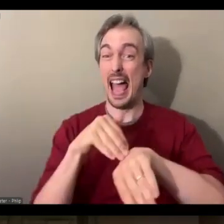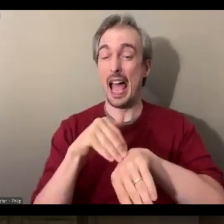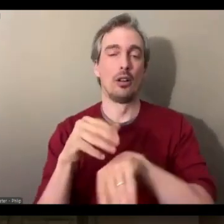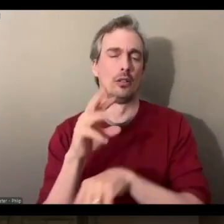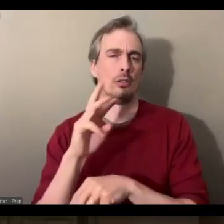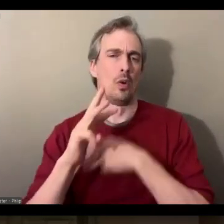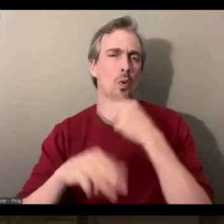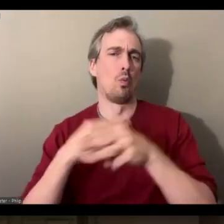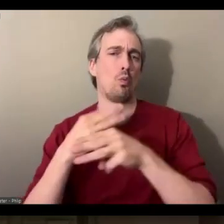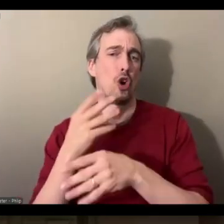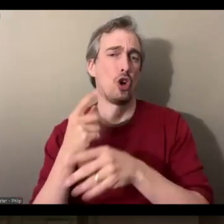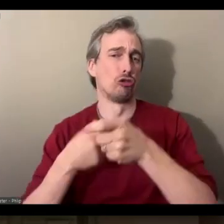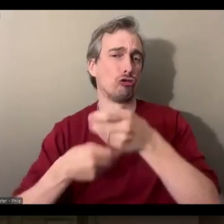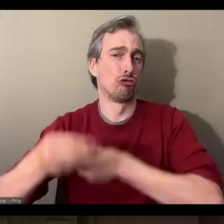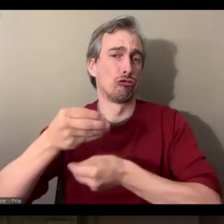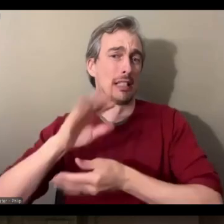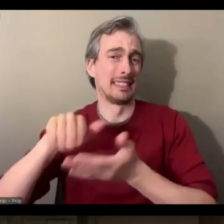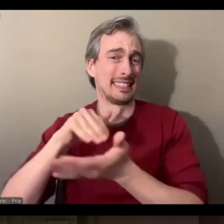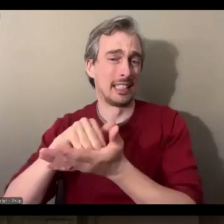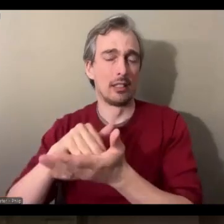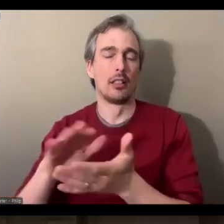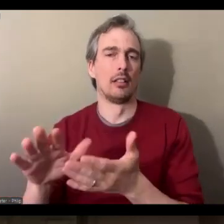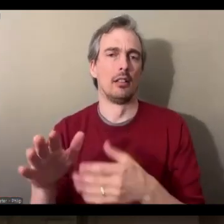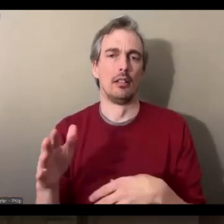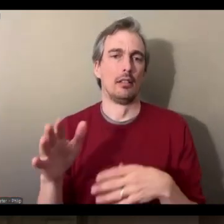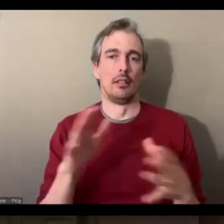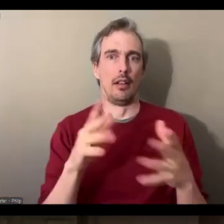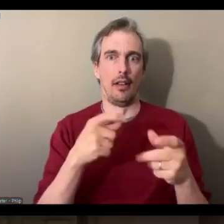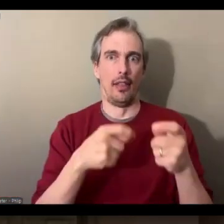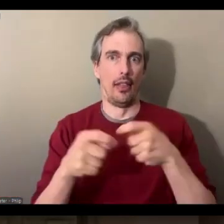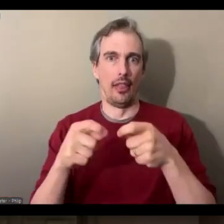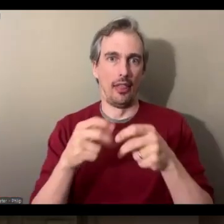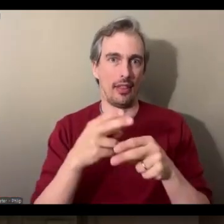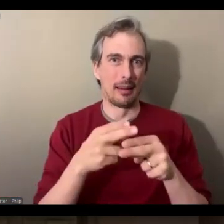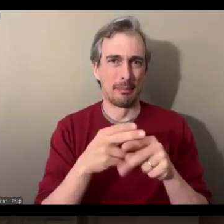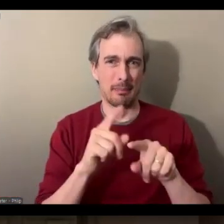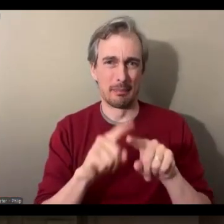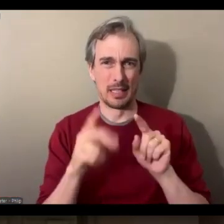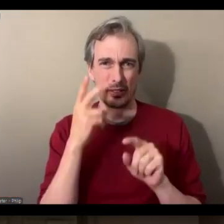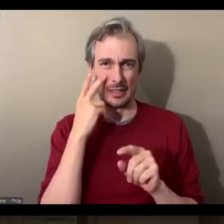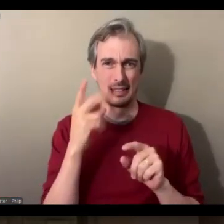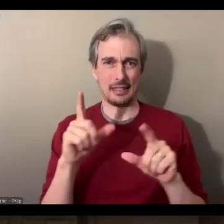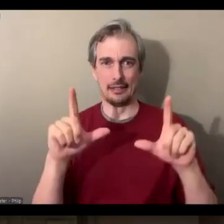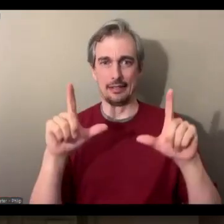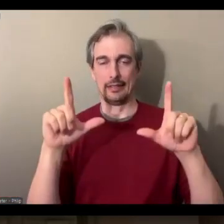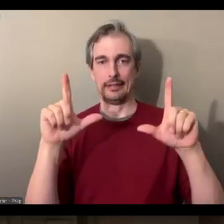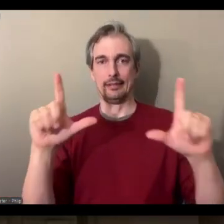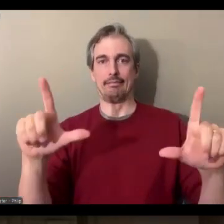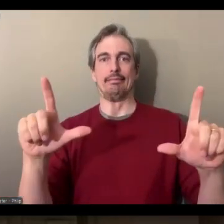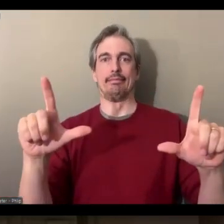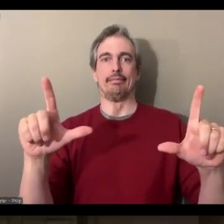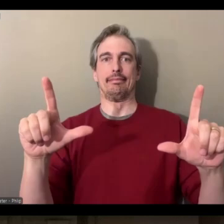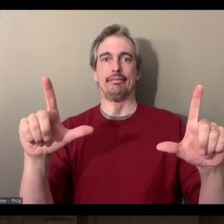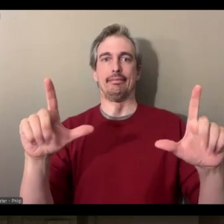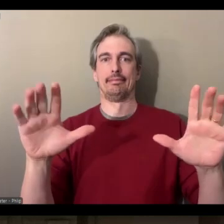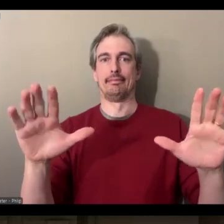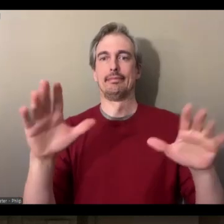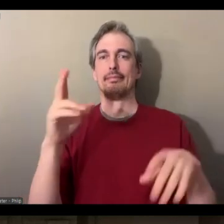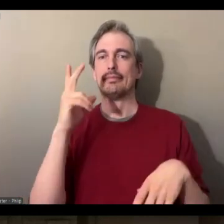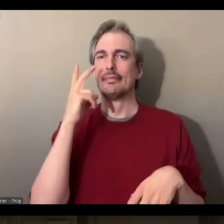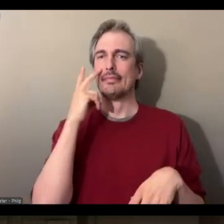really this difference in terms of scale of the hard physical things that get planned many years